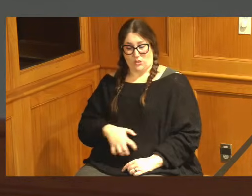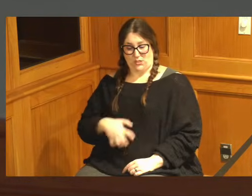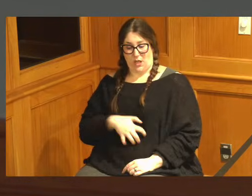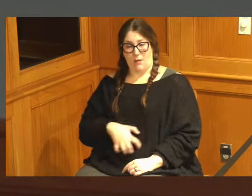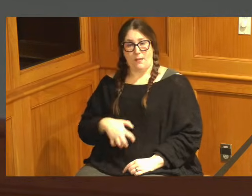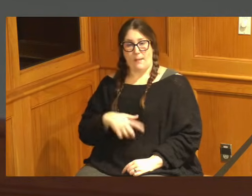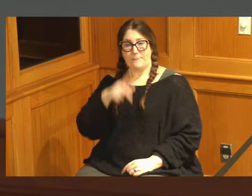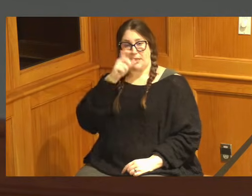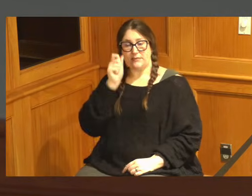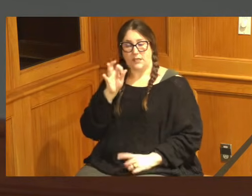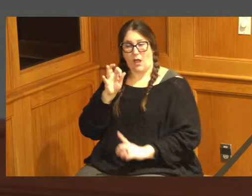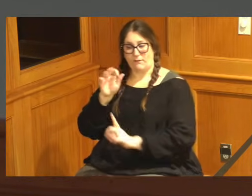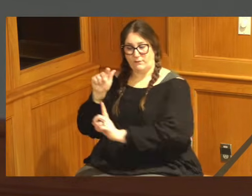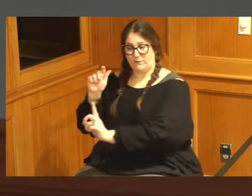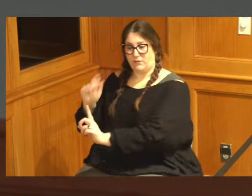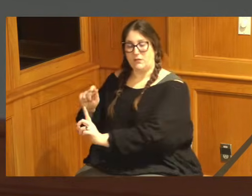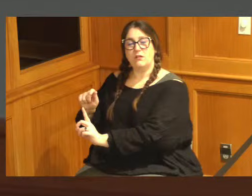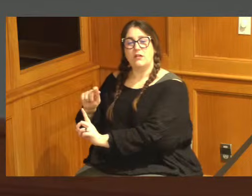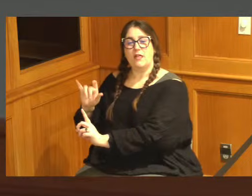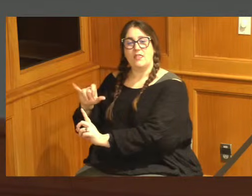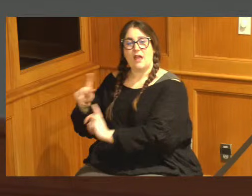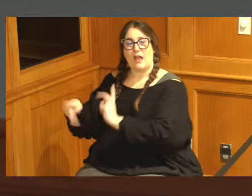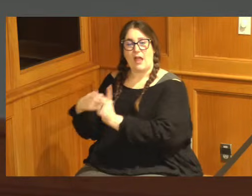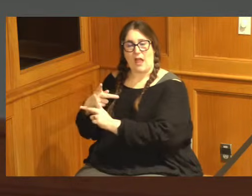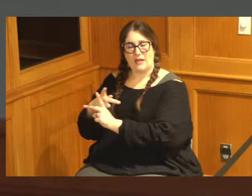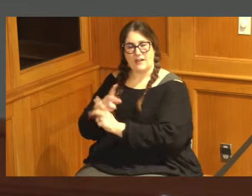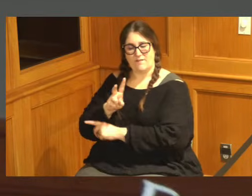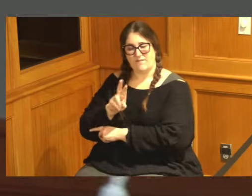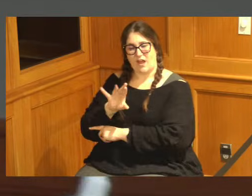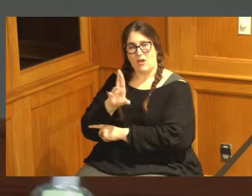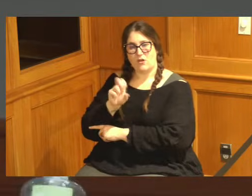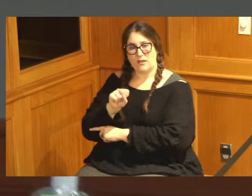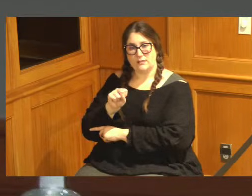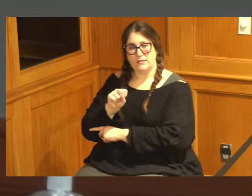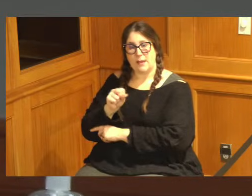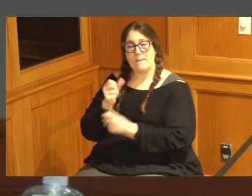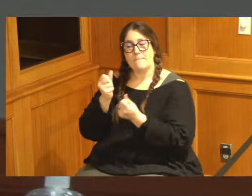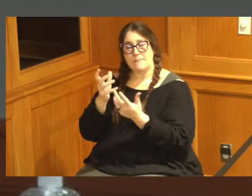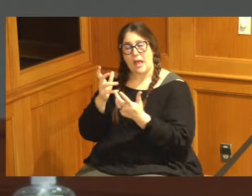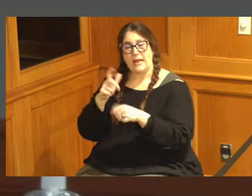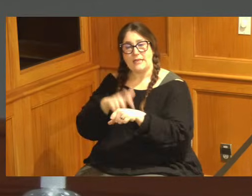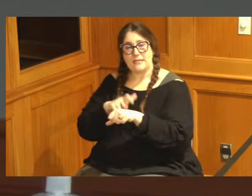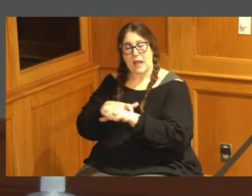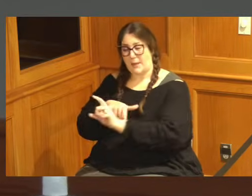makeup of the of the particular virus were many times immune to this type of stuff. They just had